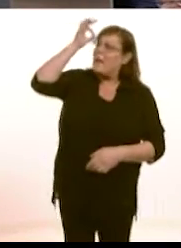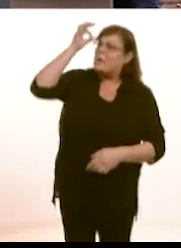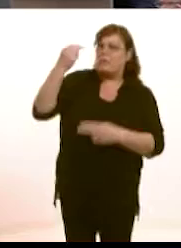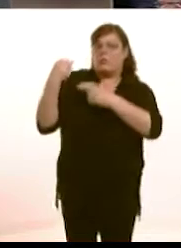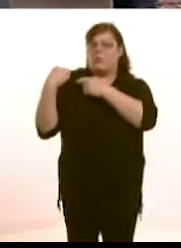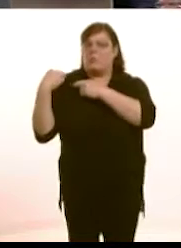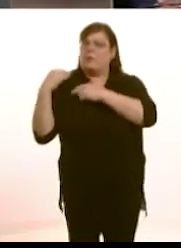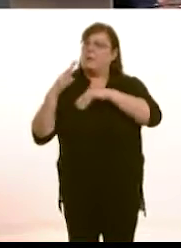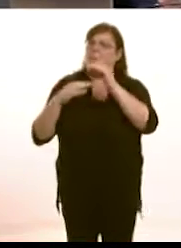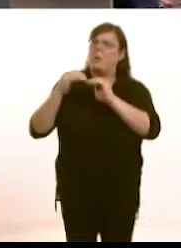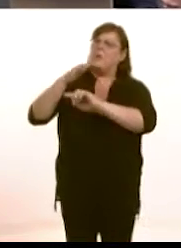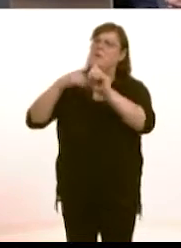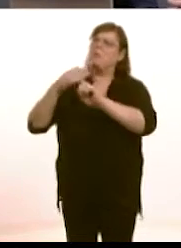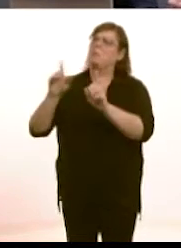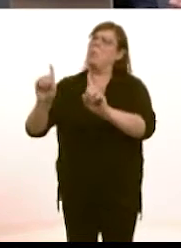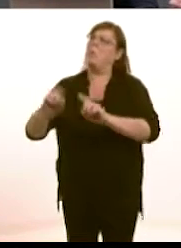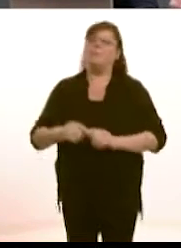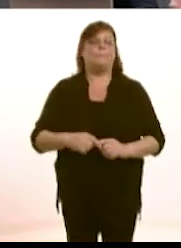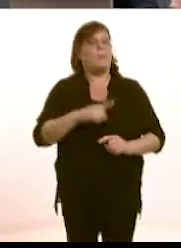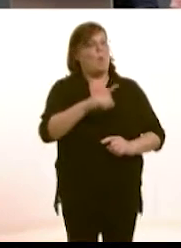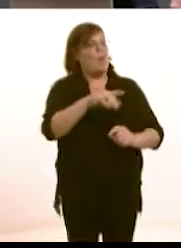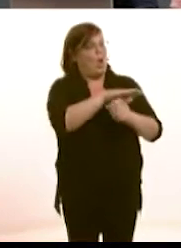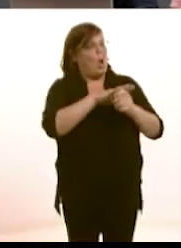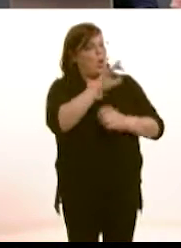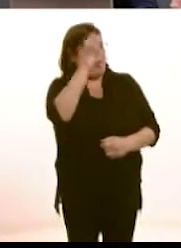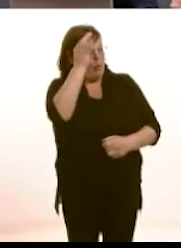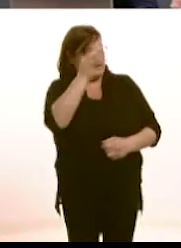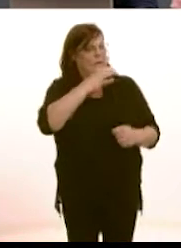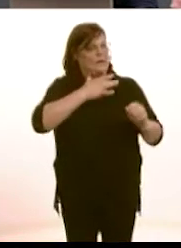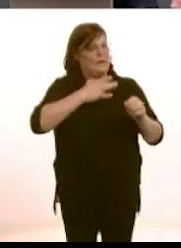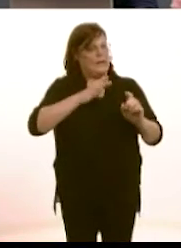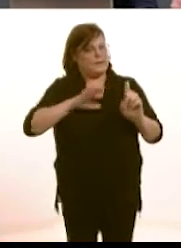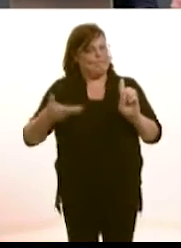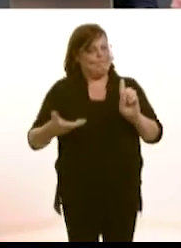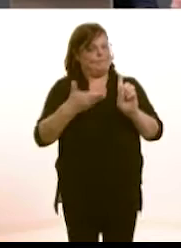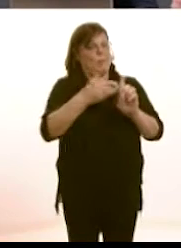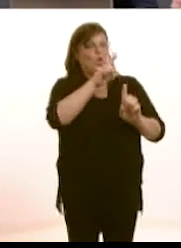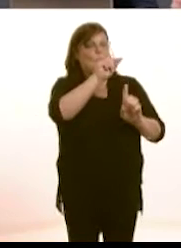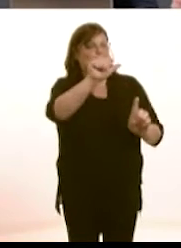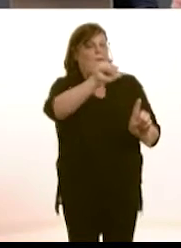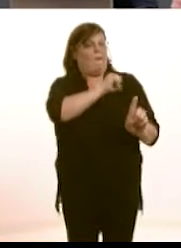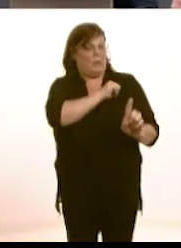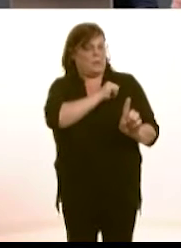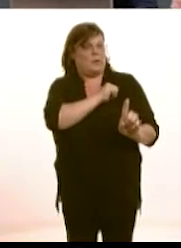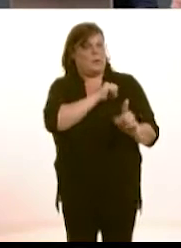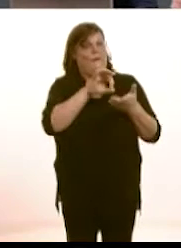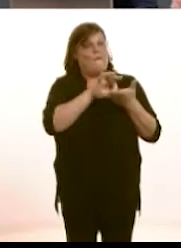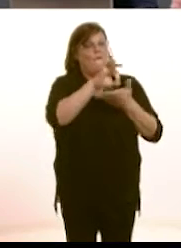OAQ(5)0187(FM) Carwyn Jones: Local authorities will play a key role towards the delivery of our ambitious target of 20,000 affordable homes in this